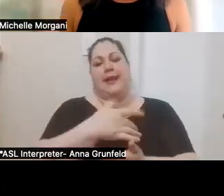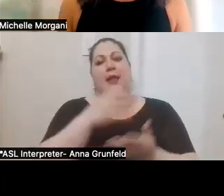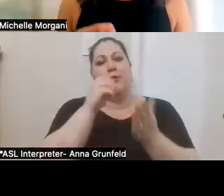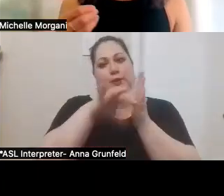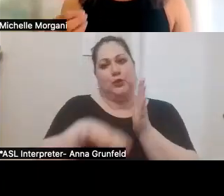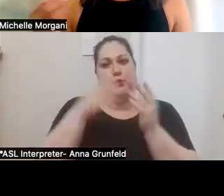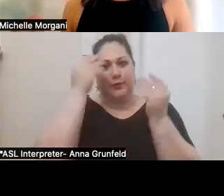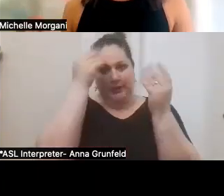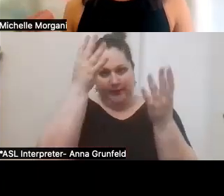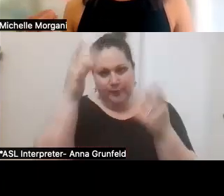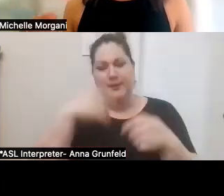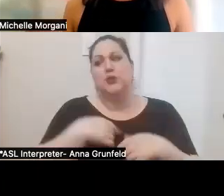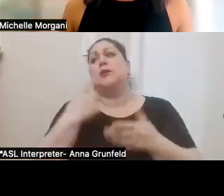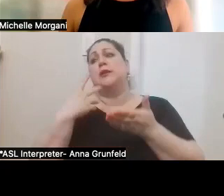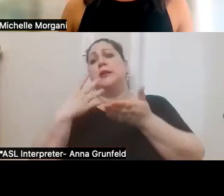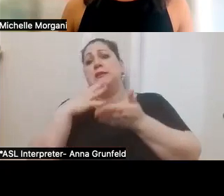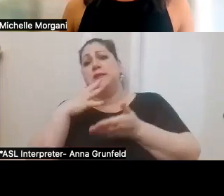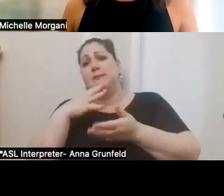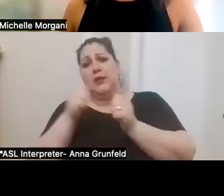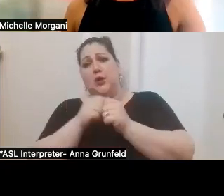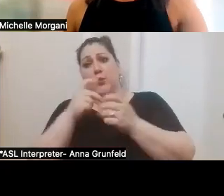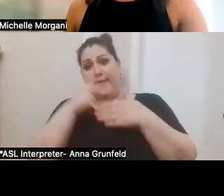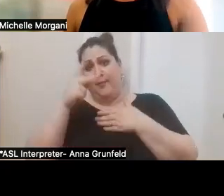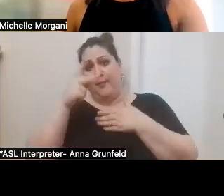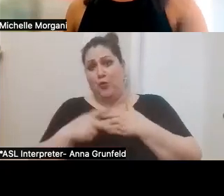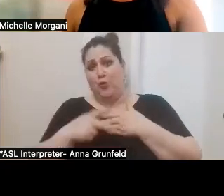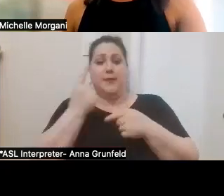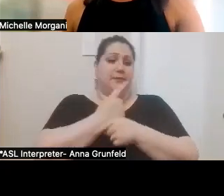making sure that there are no issues with the particular sites.